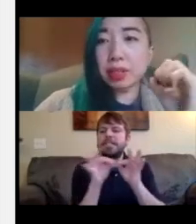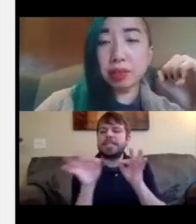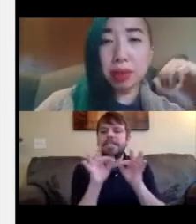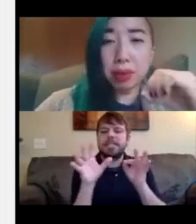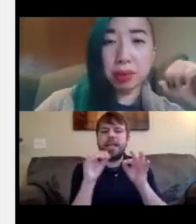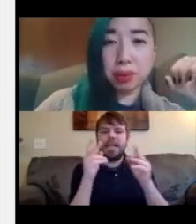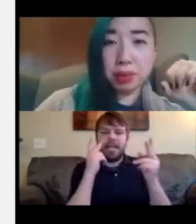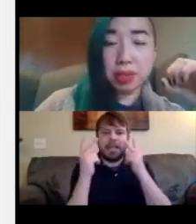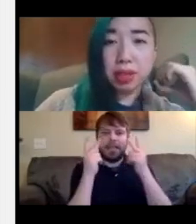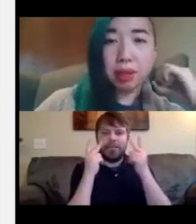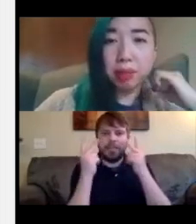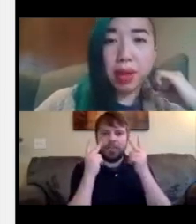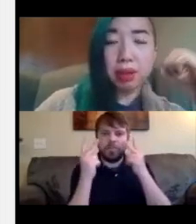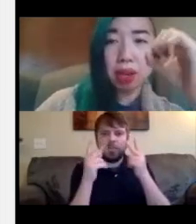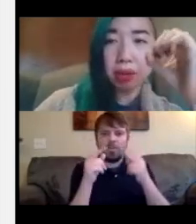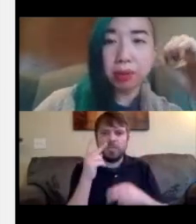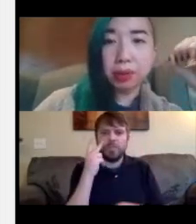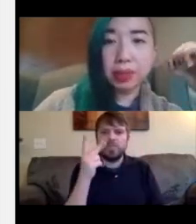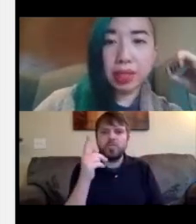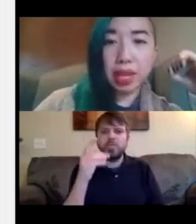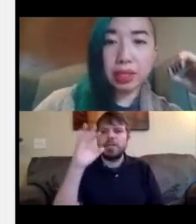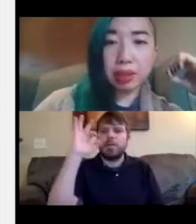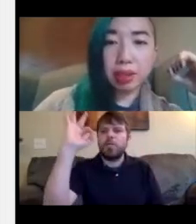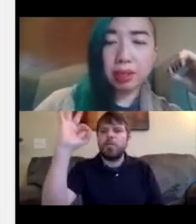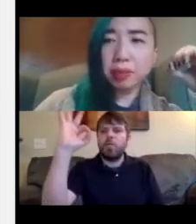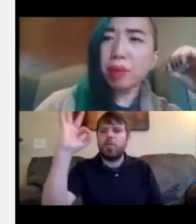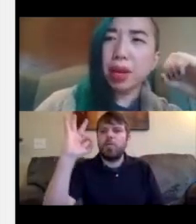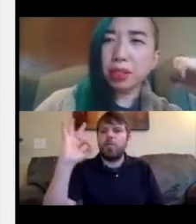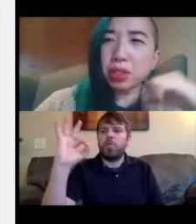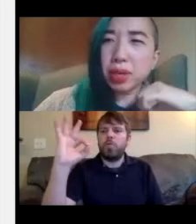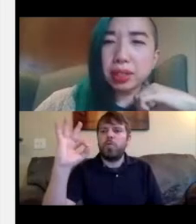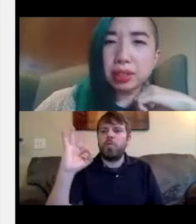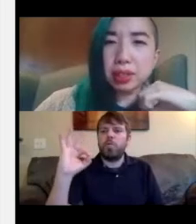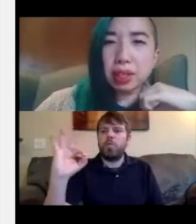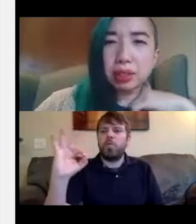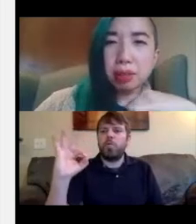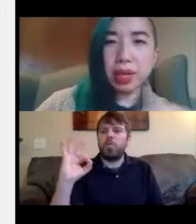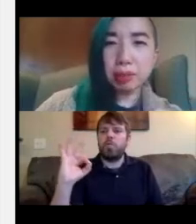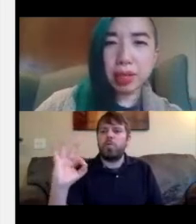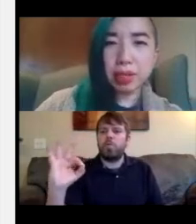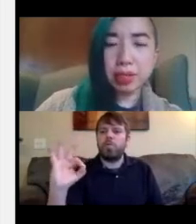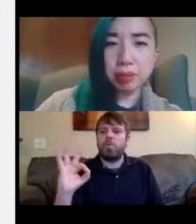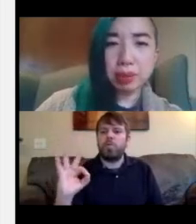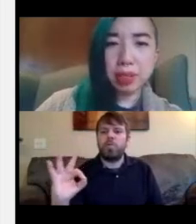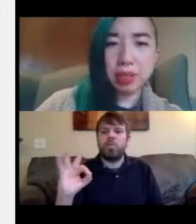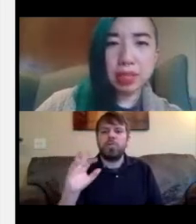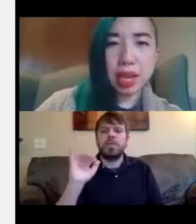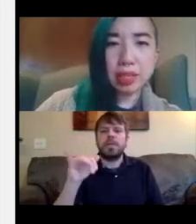of holes--hollowed-out holes, that somewhat punctuate the white space between the text.